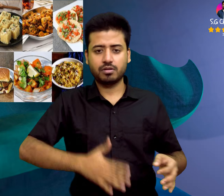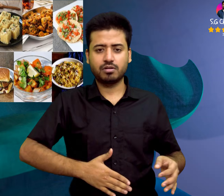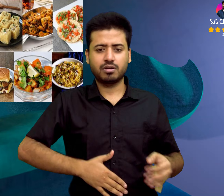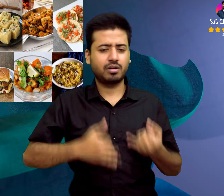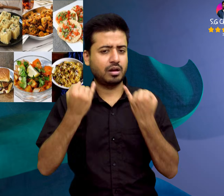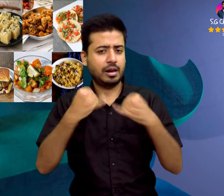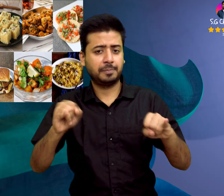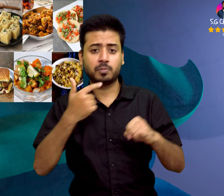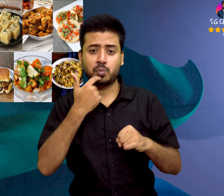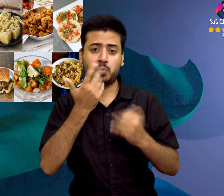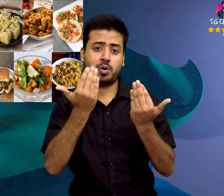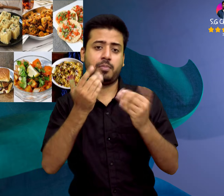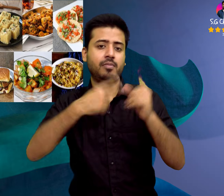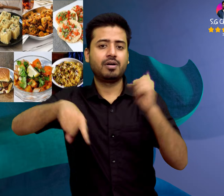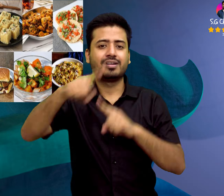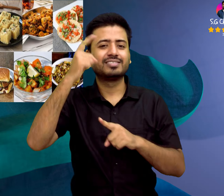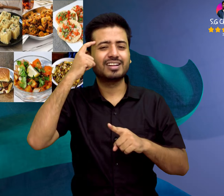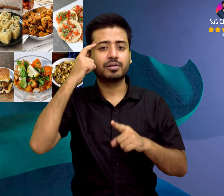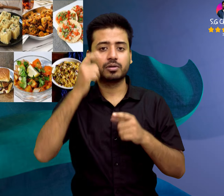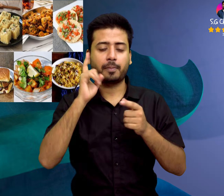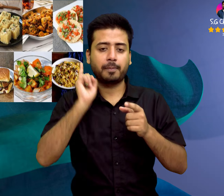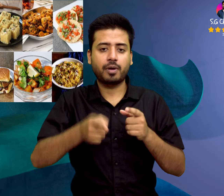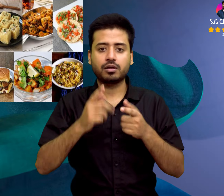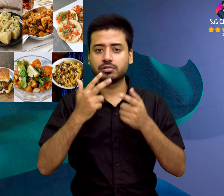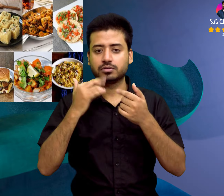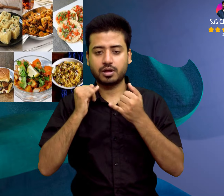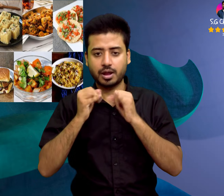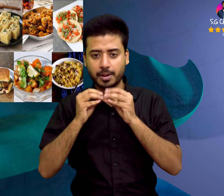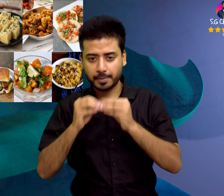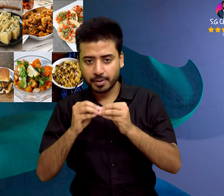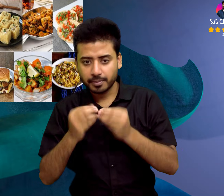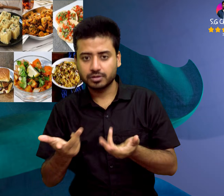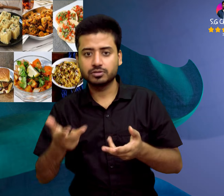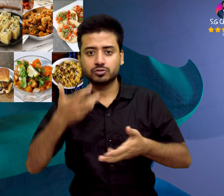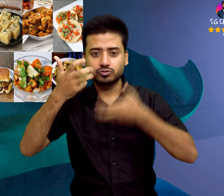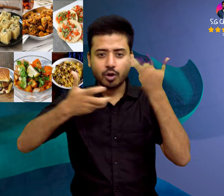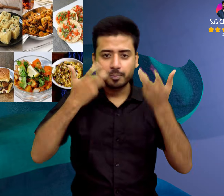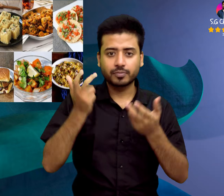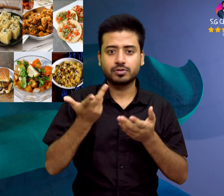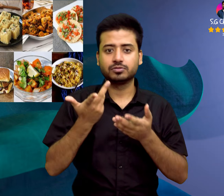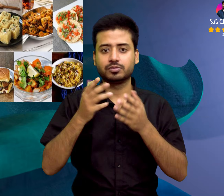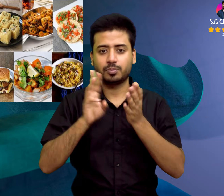around whole grain toast and avocado leverages the delayed gastric emptying caused by dietary